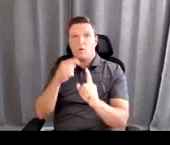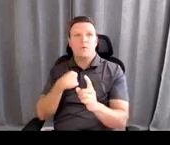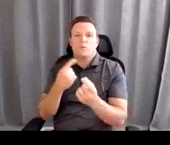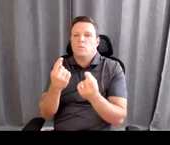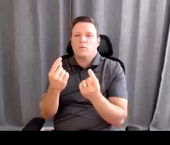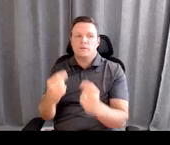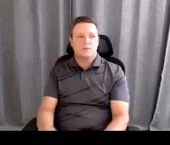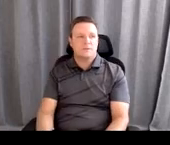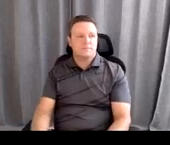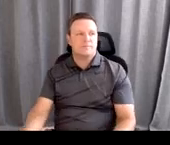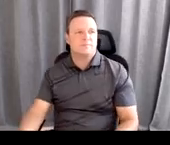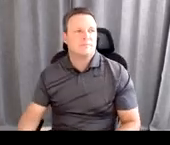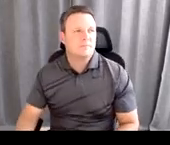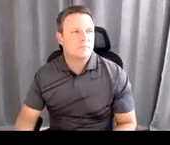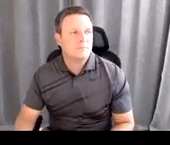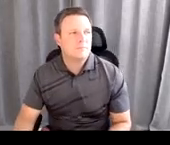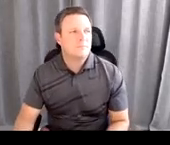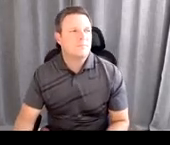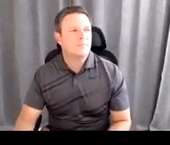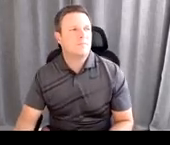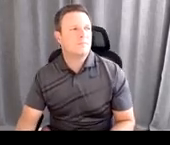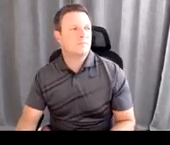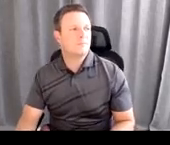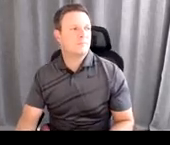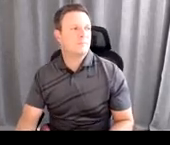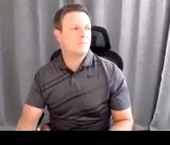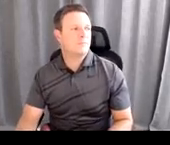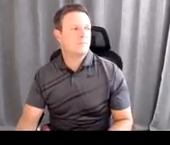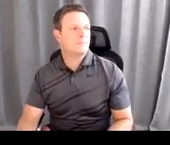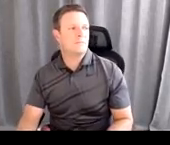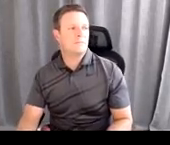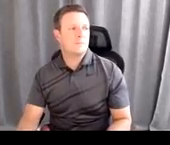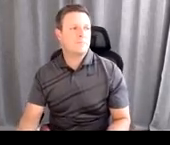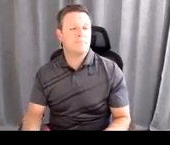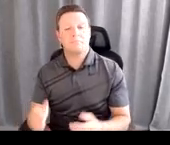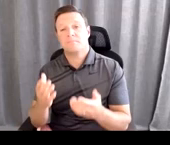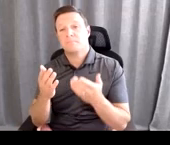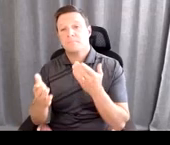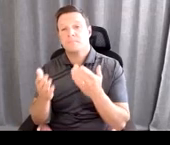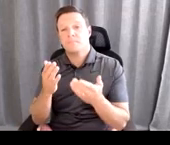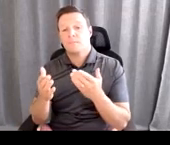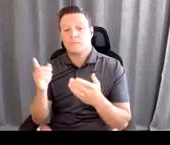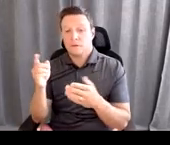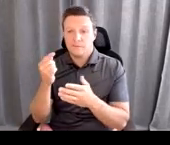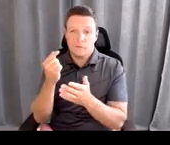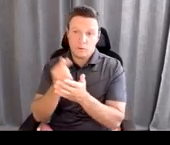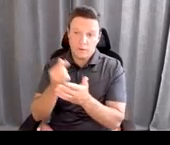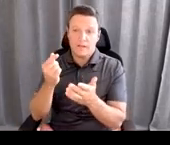Right. I mean, I maybe it's for the grad to give the students a grade. That's fine. But